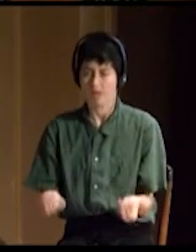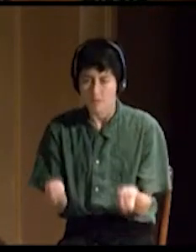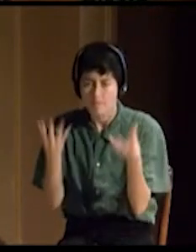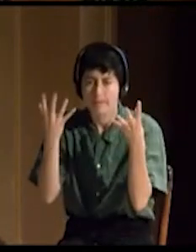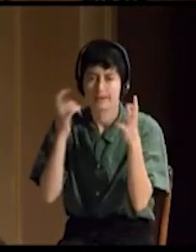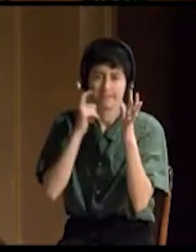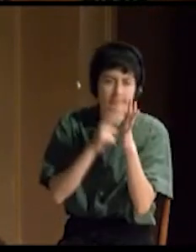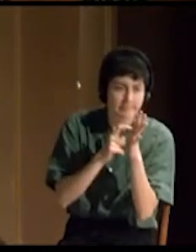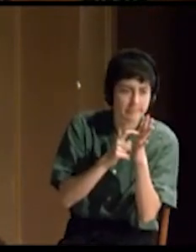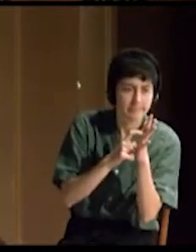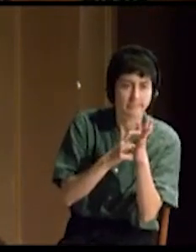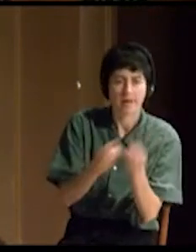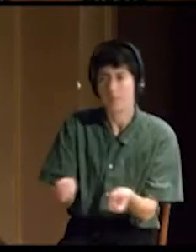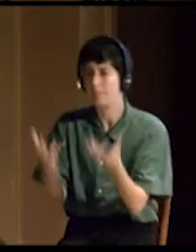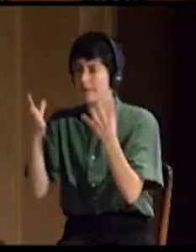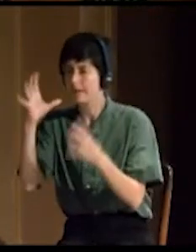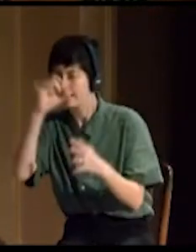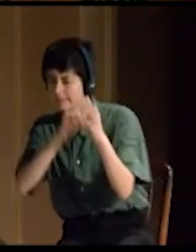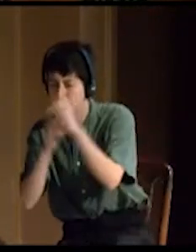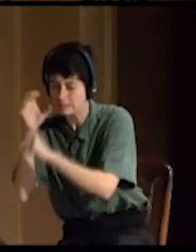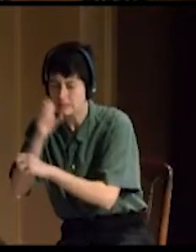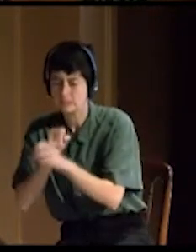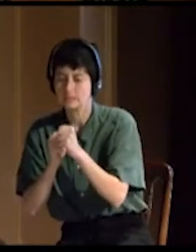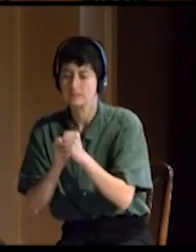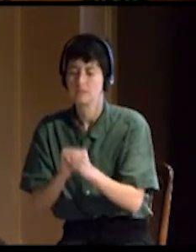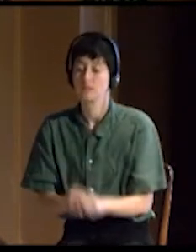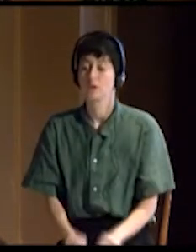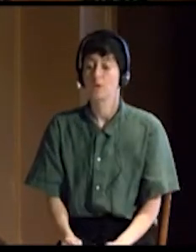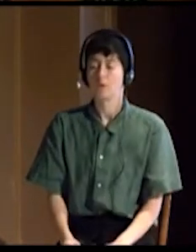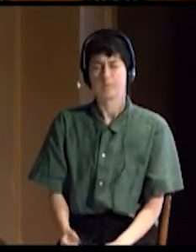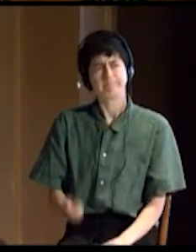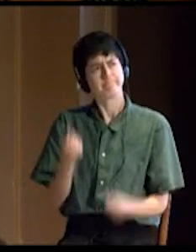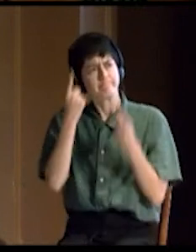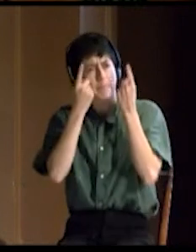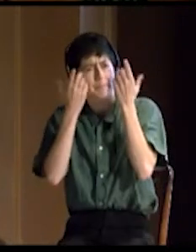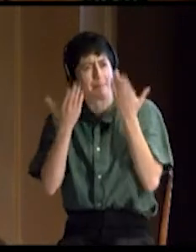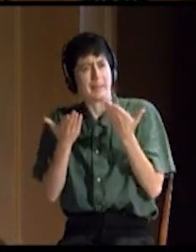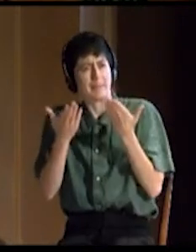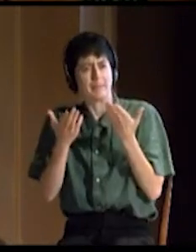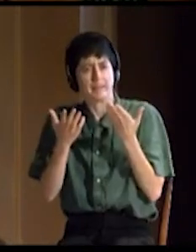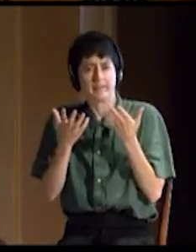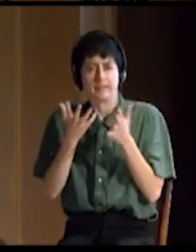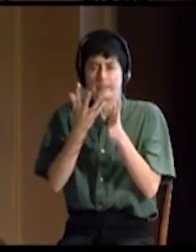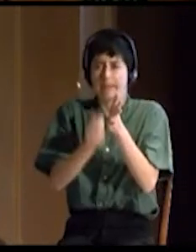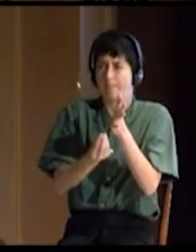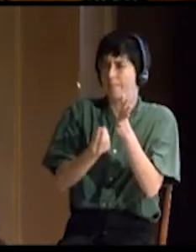how can we fill this gap with herbarium samples? And this is how I got to this wonderful place,